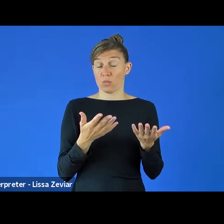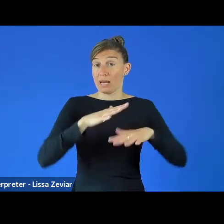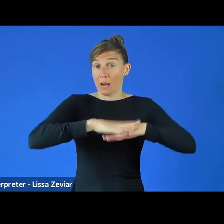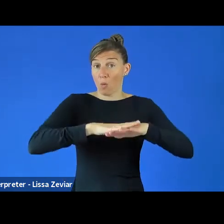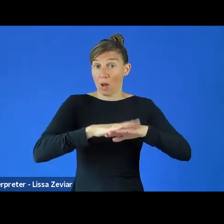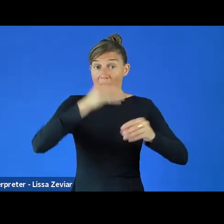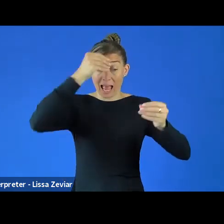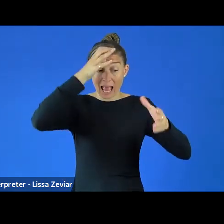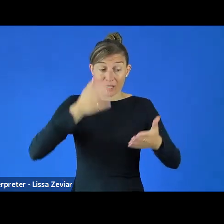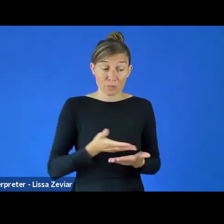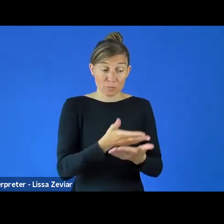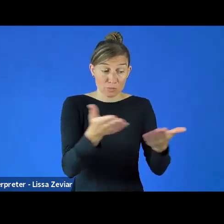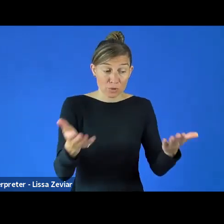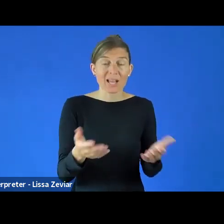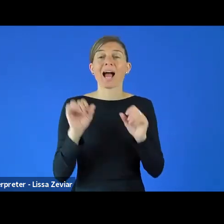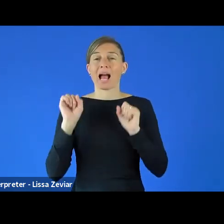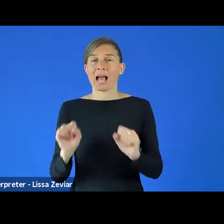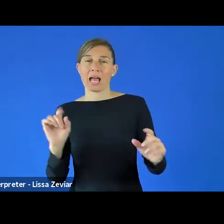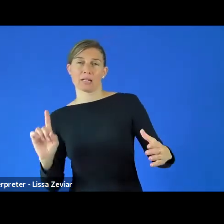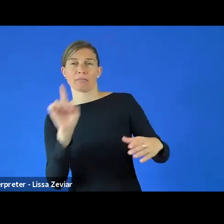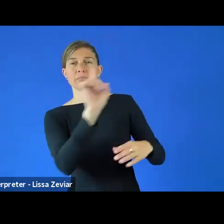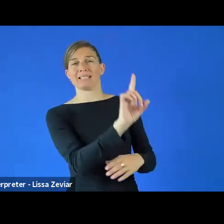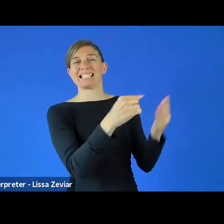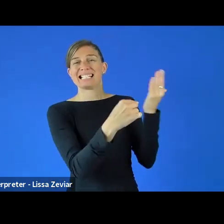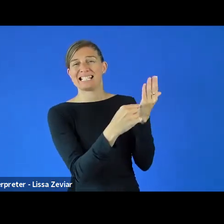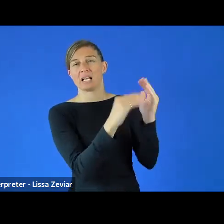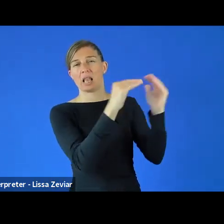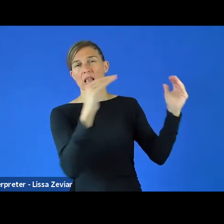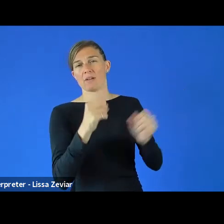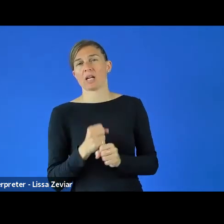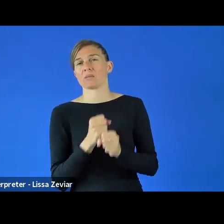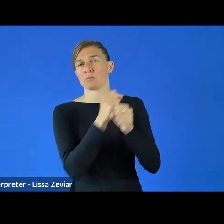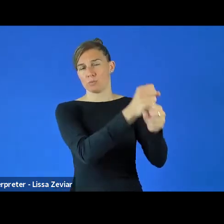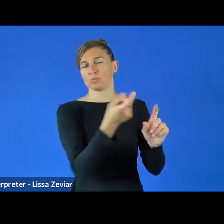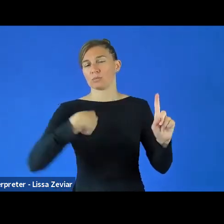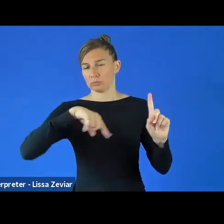to represent us at the technical level and to be on the drafting level